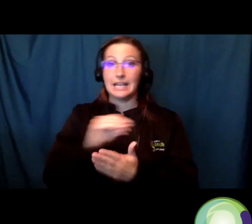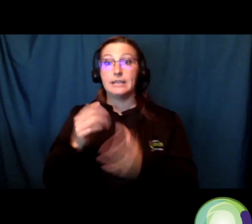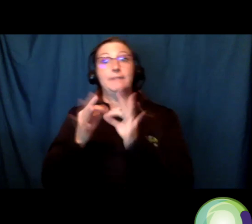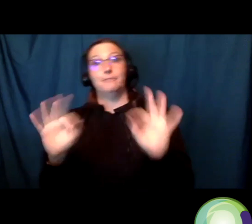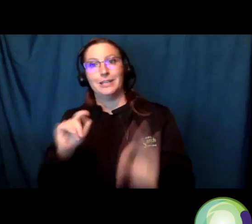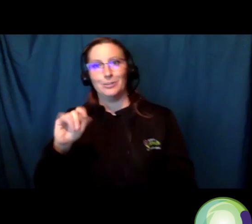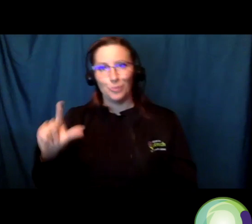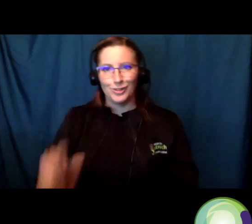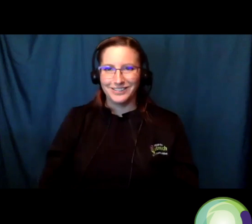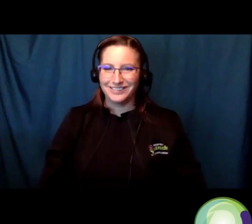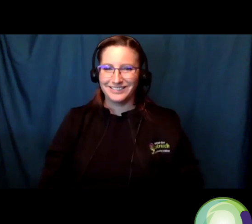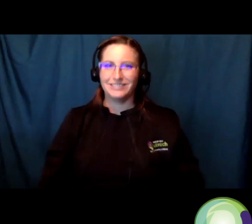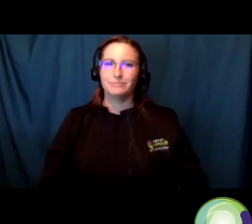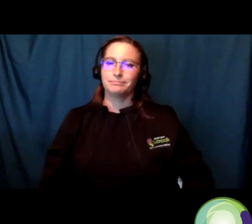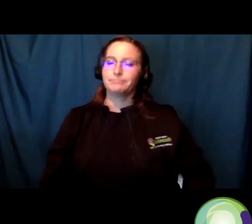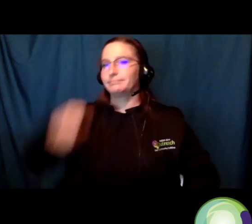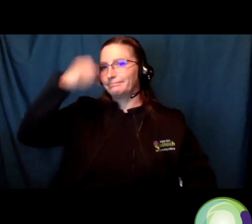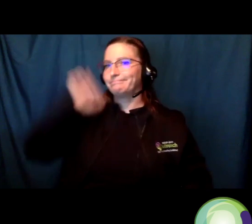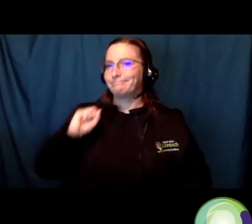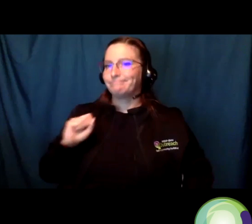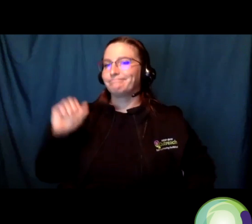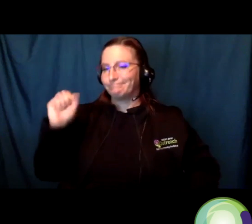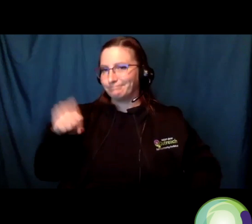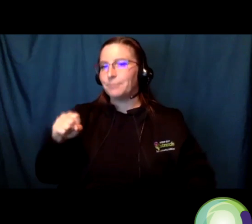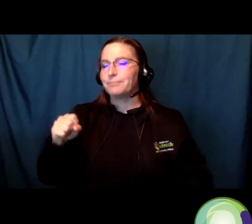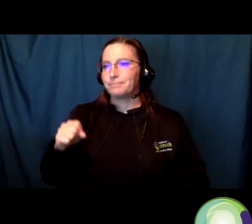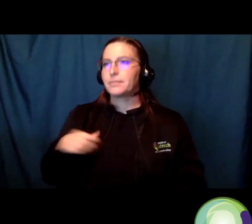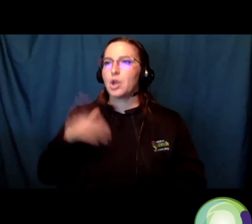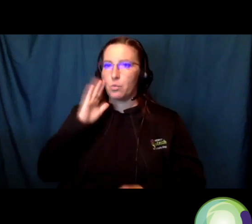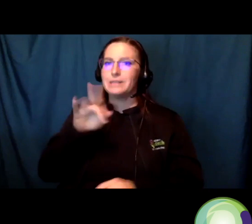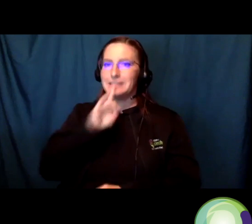Stacie: So we will..uh this is Stacie. We'll definitely recheck all of those and make